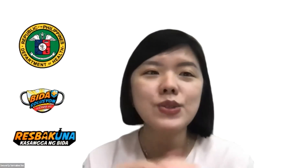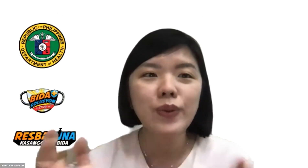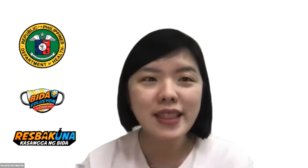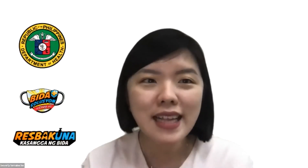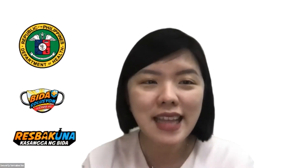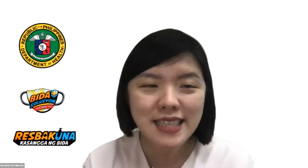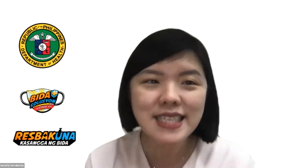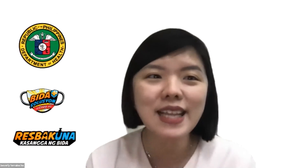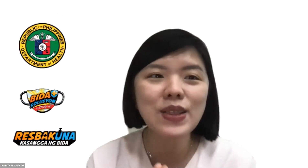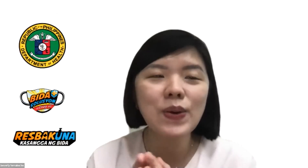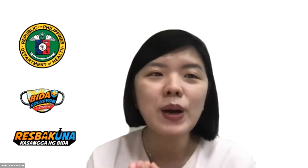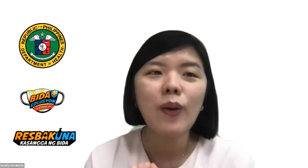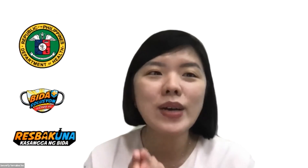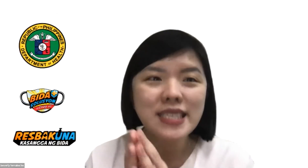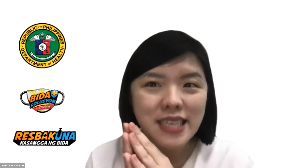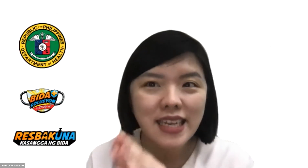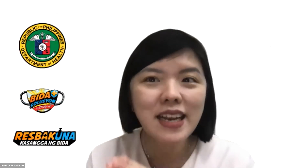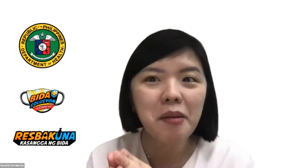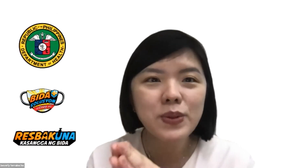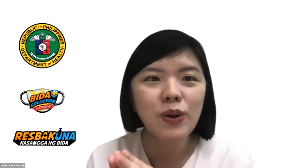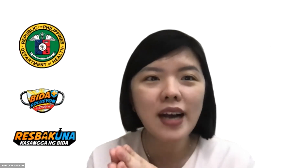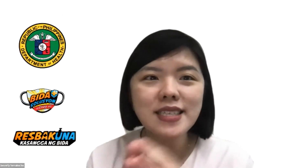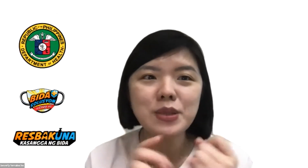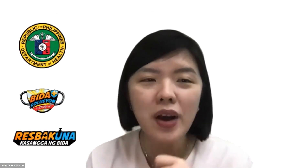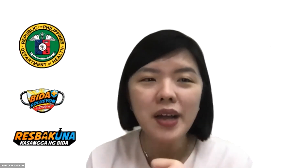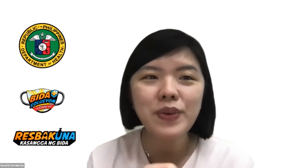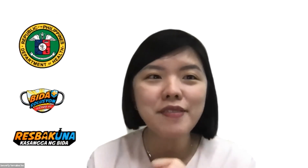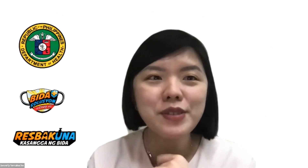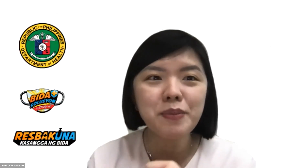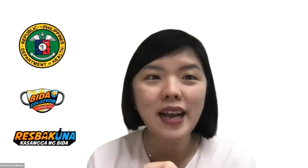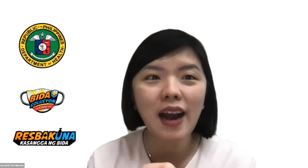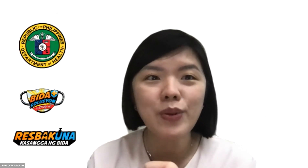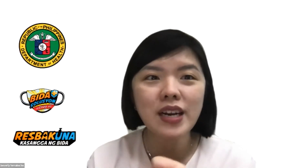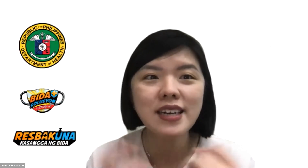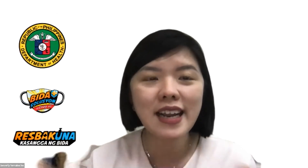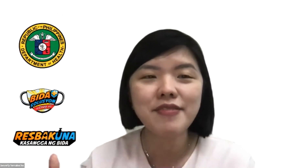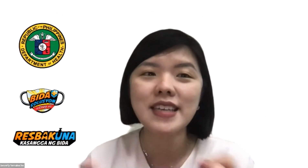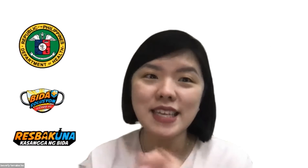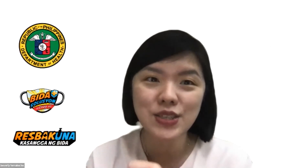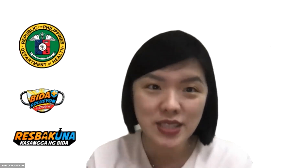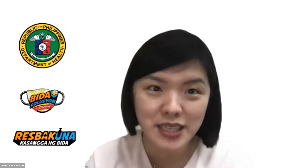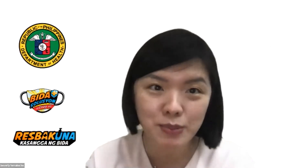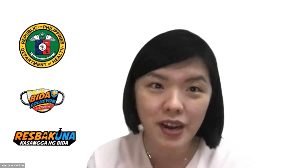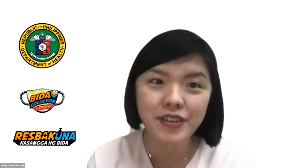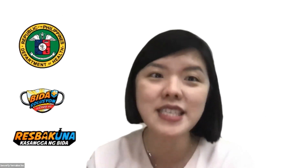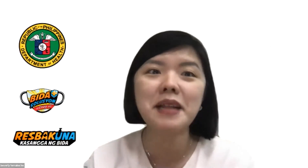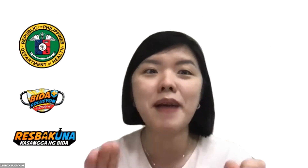So with that said, what is clear to us is one, currently what we need to do is make vaccination sites more efficient.